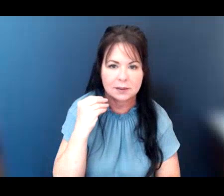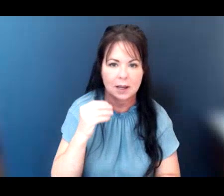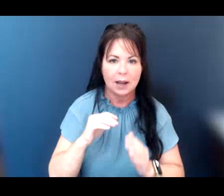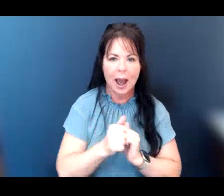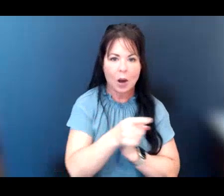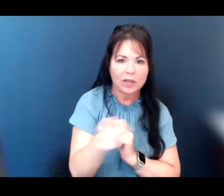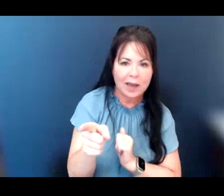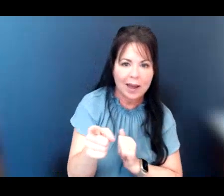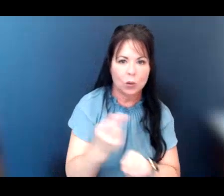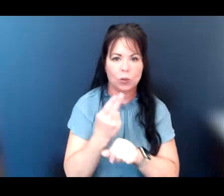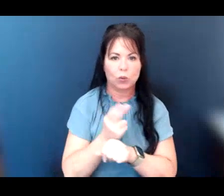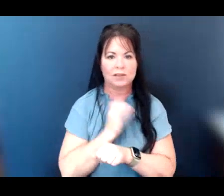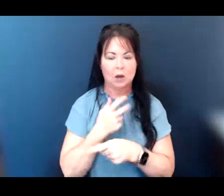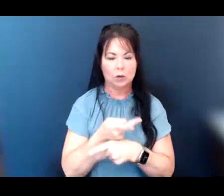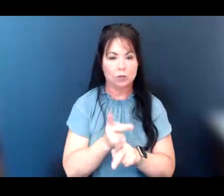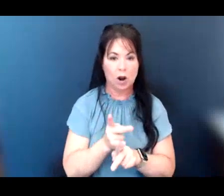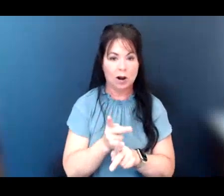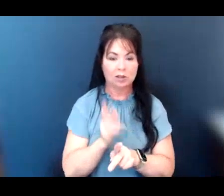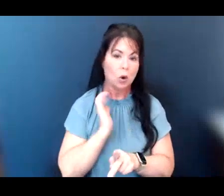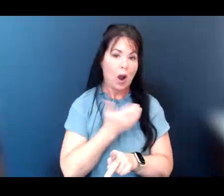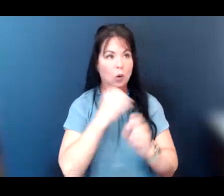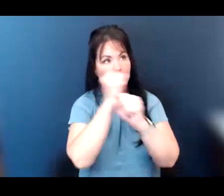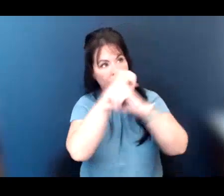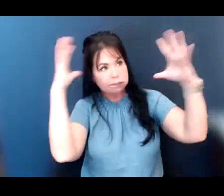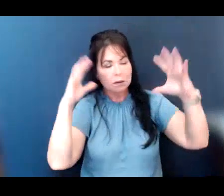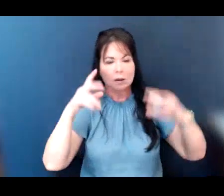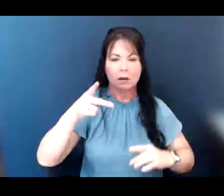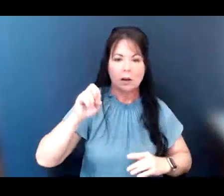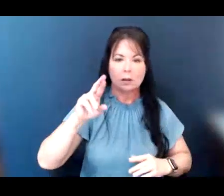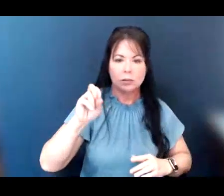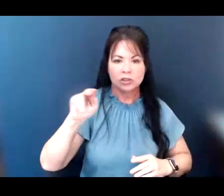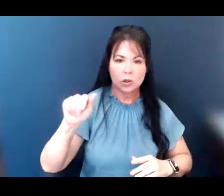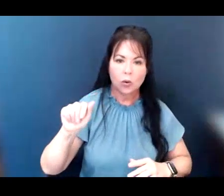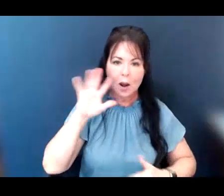So personas really are going to help you do that and create that empathy and learn about some of those experiences.